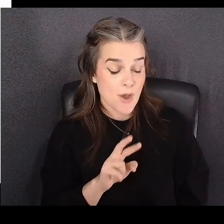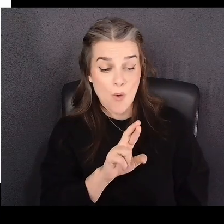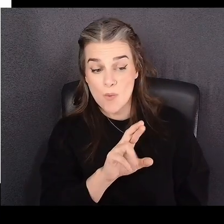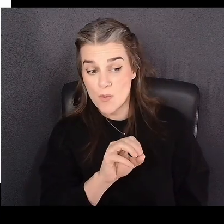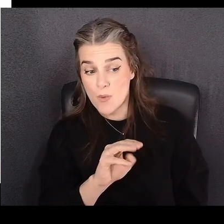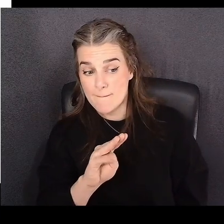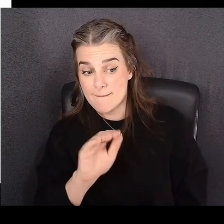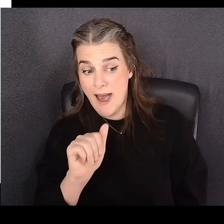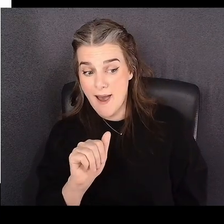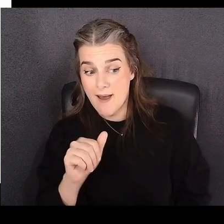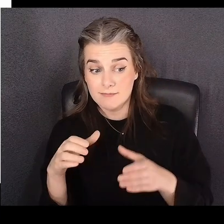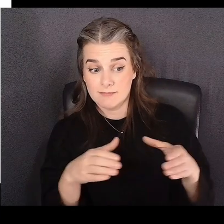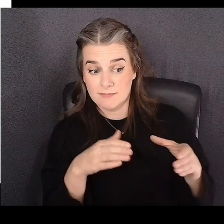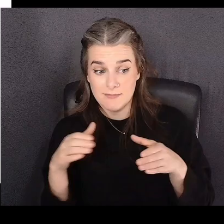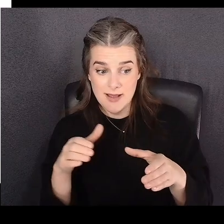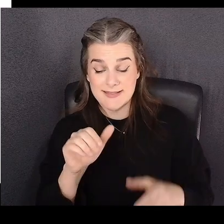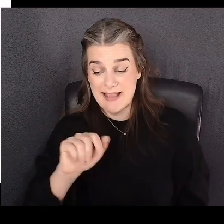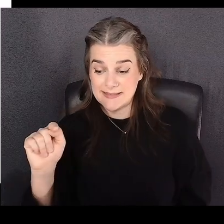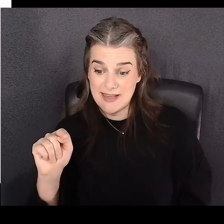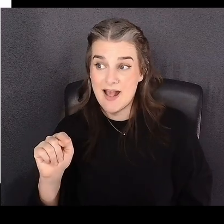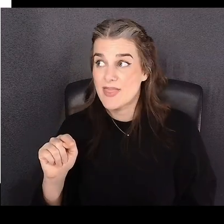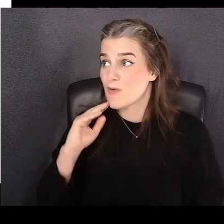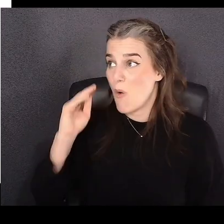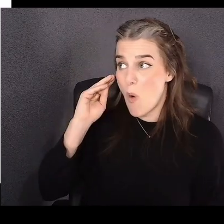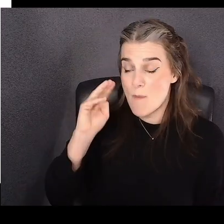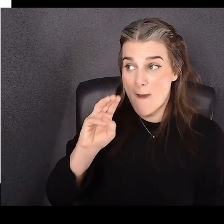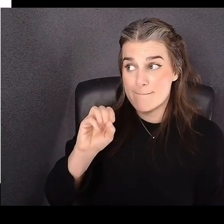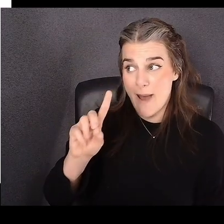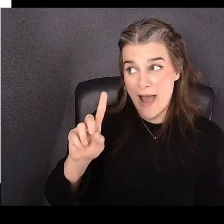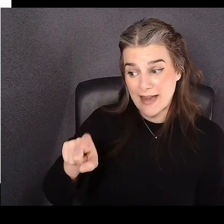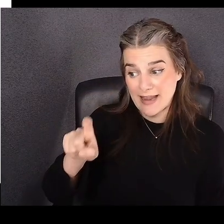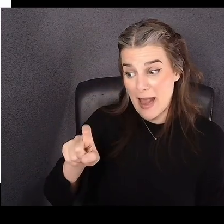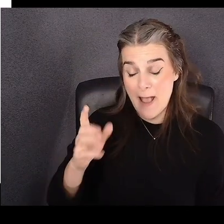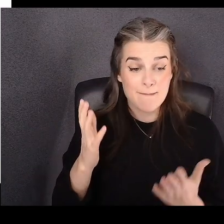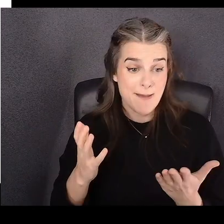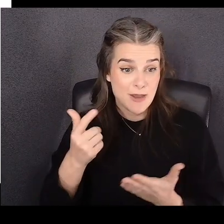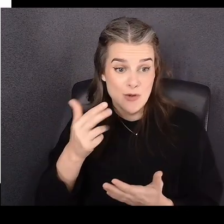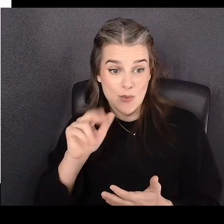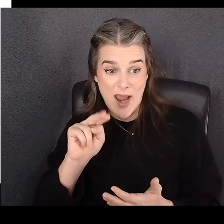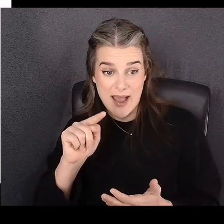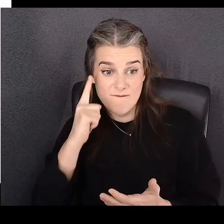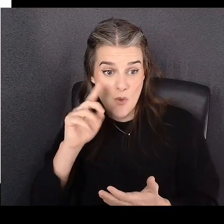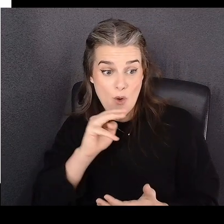And then I'm like, well, that's kind of a home mod need. And then maybe there's a grant for a home mod need that might tie into some other assistive technology,